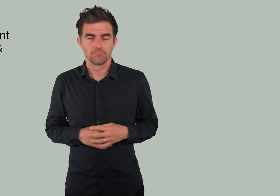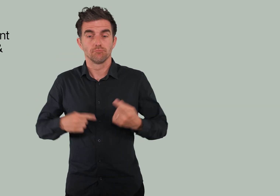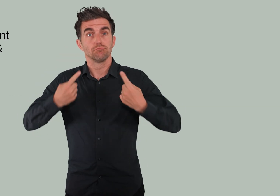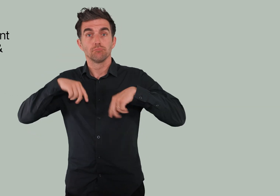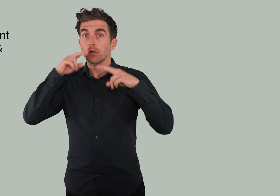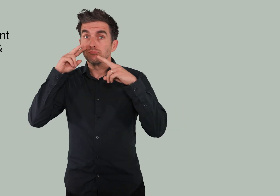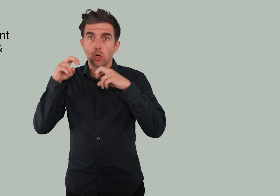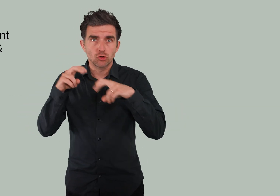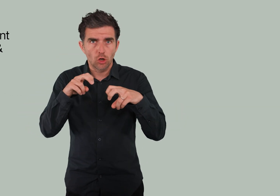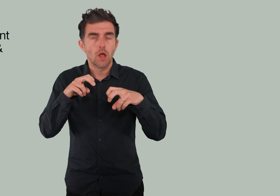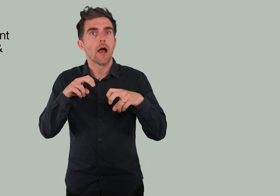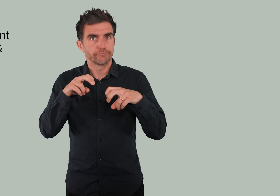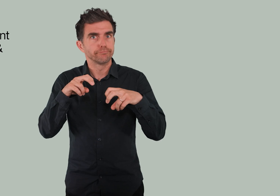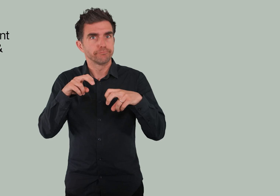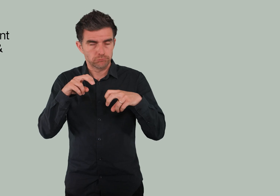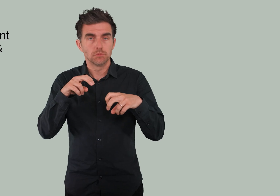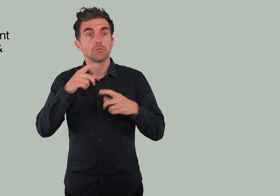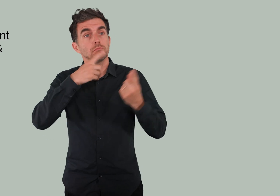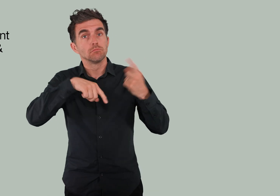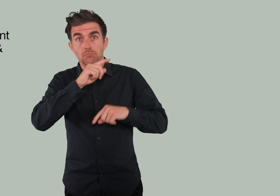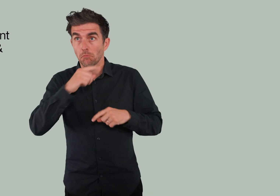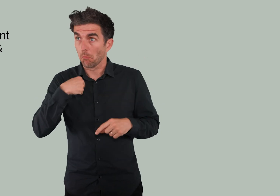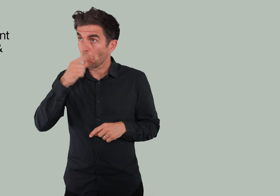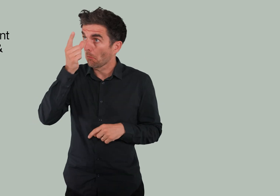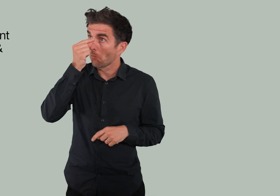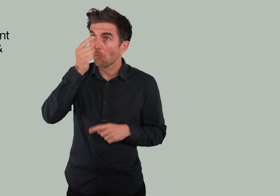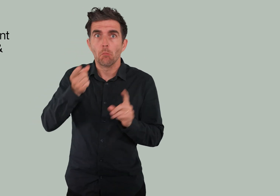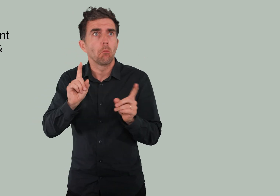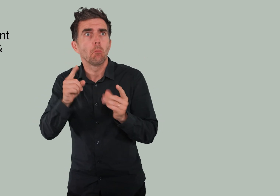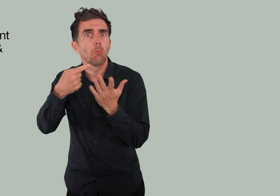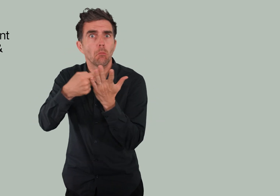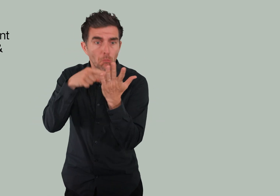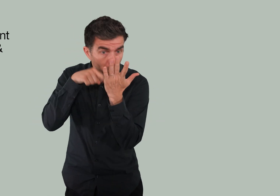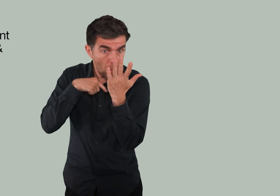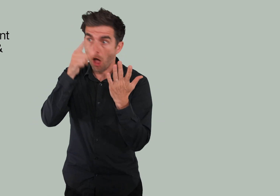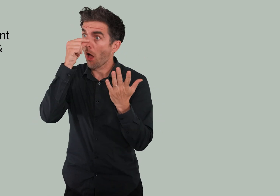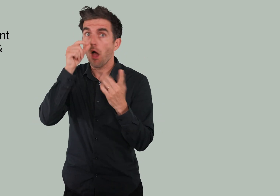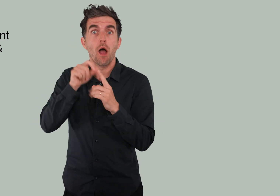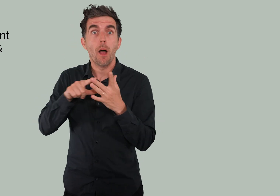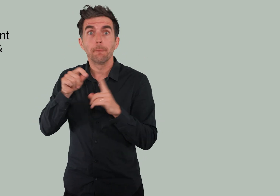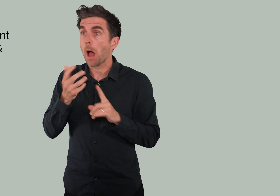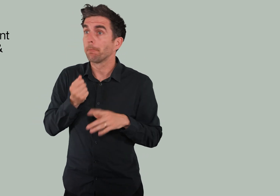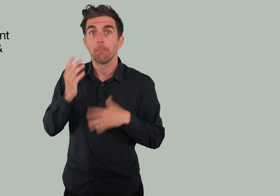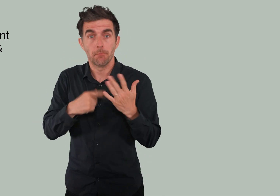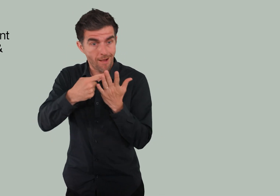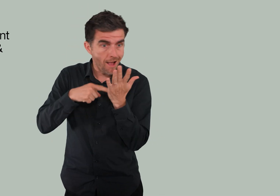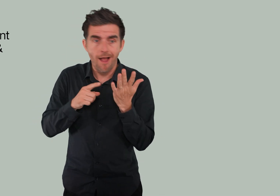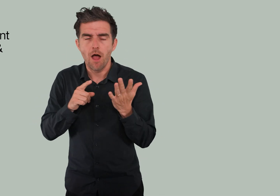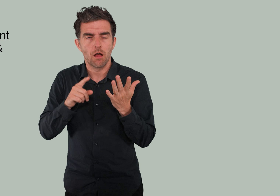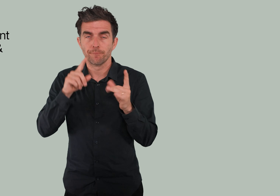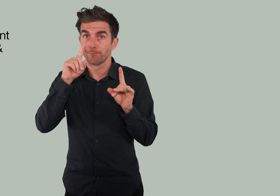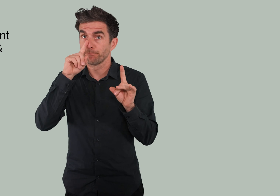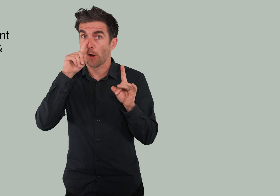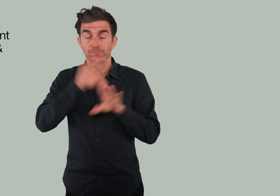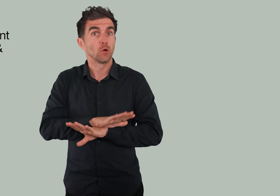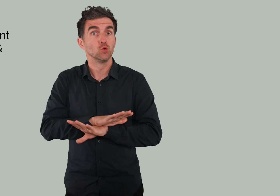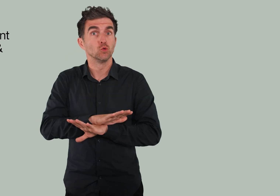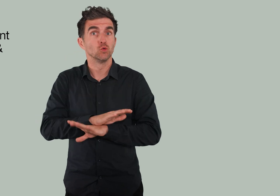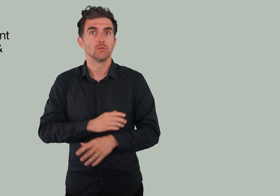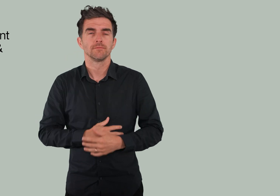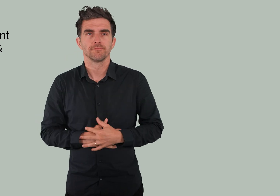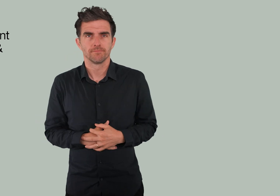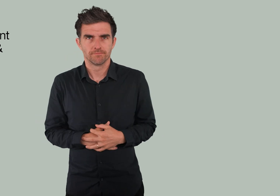6.18 Our research has shown that there is confusion around the eligibility criteria for PIP.